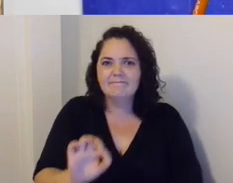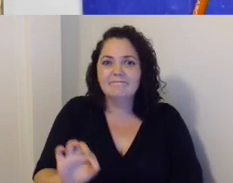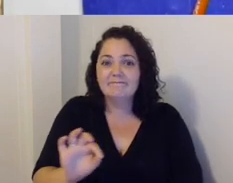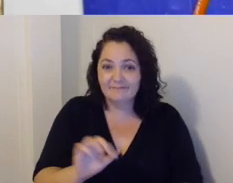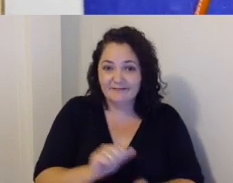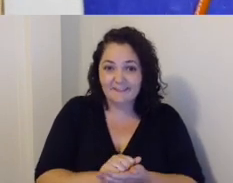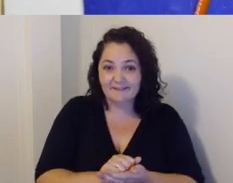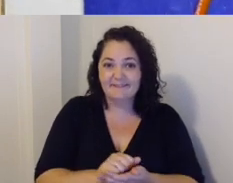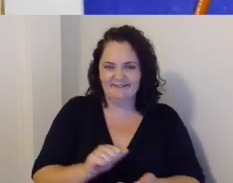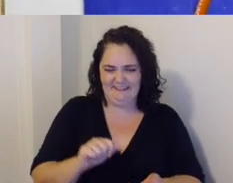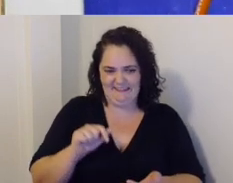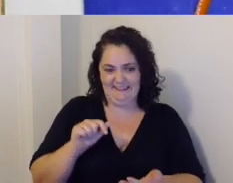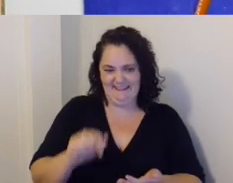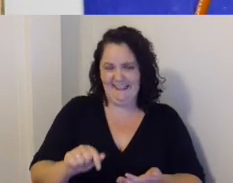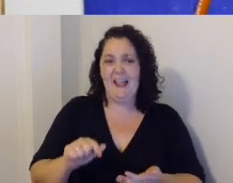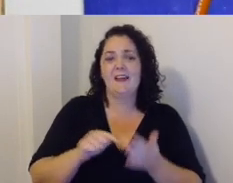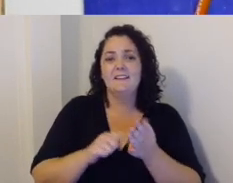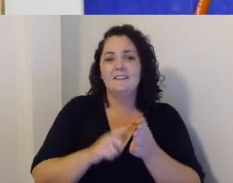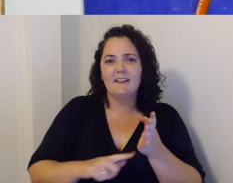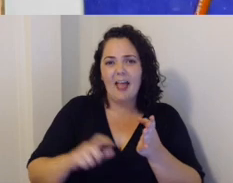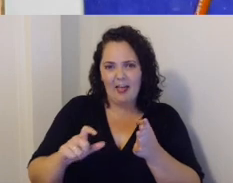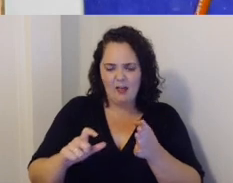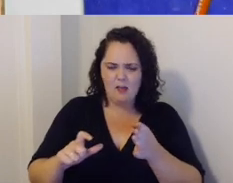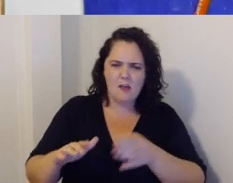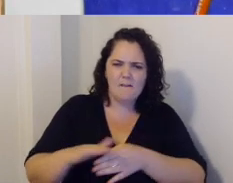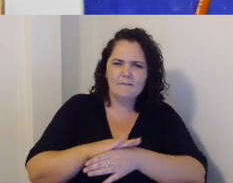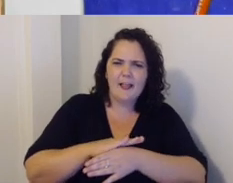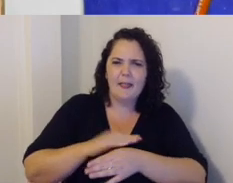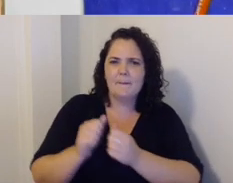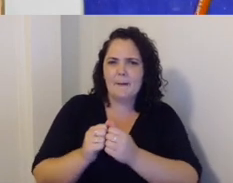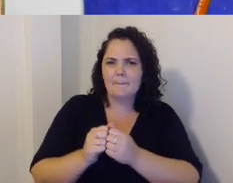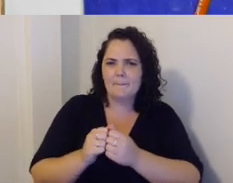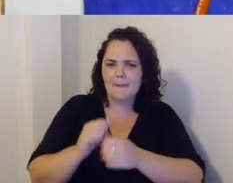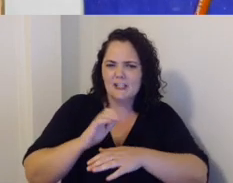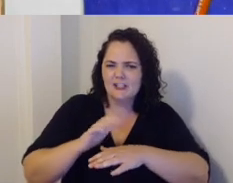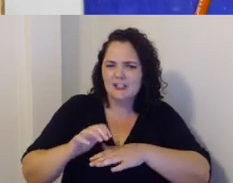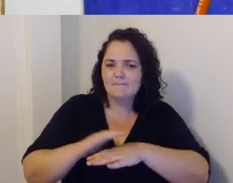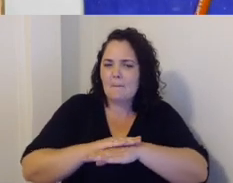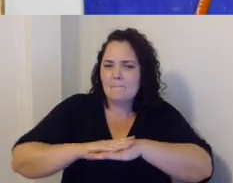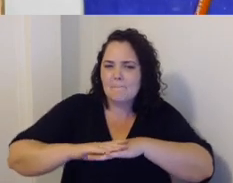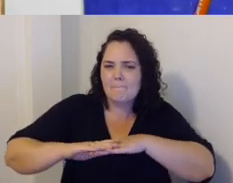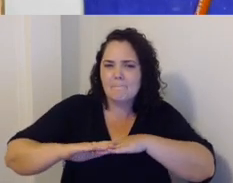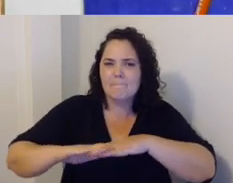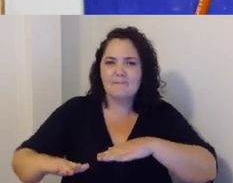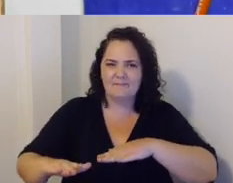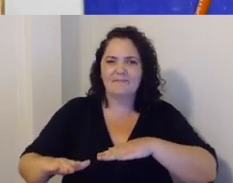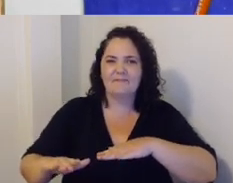talc has really filled up the paper so much so that the paper is is no longer really abrasive